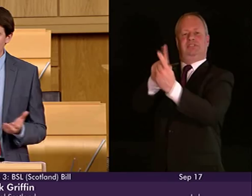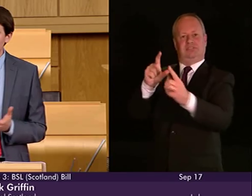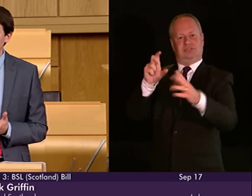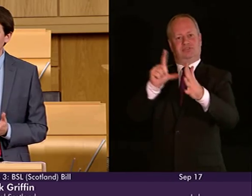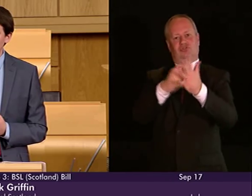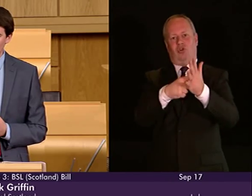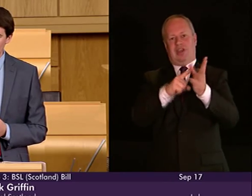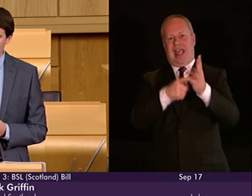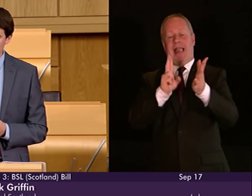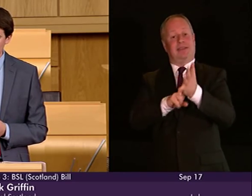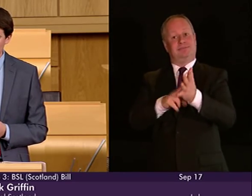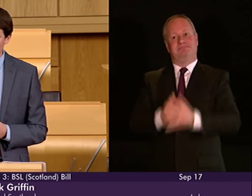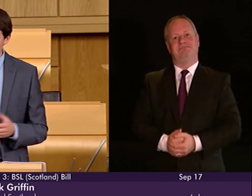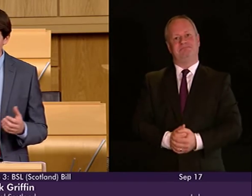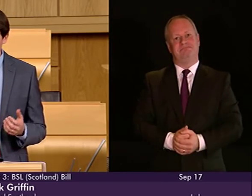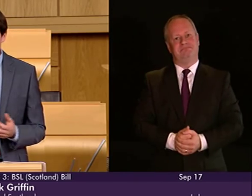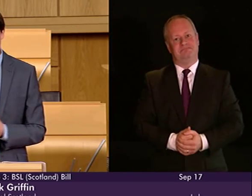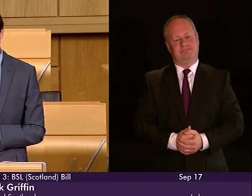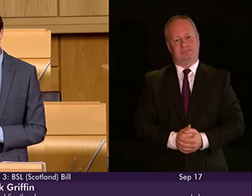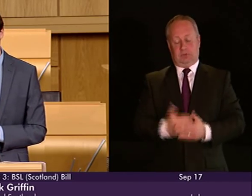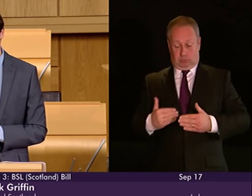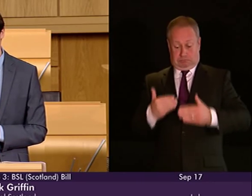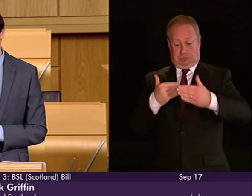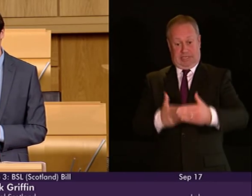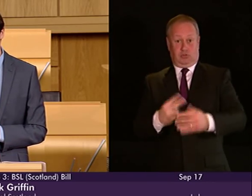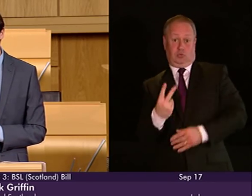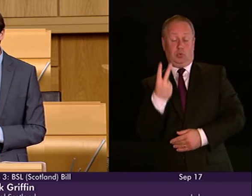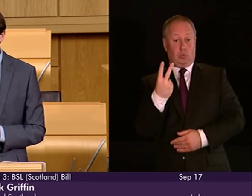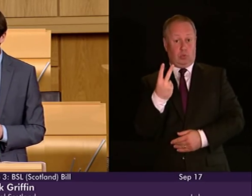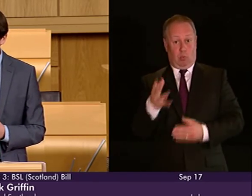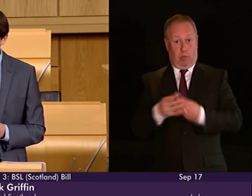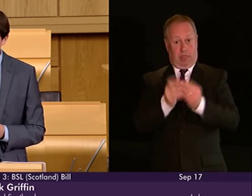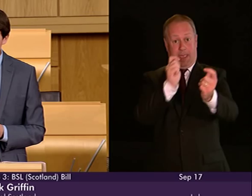The stage 2 process, along with today’s final amendments, means that the bill is in